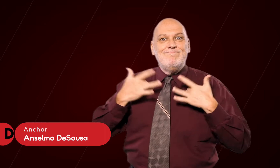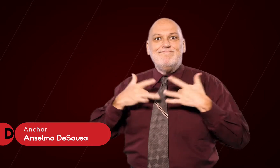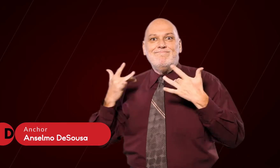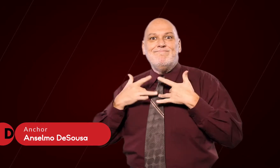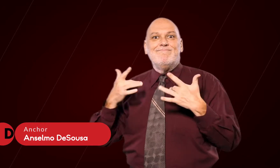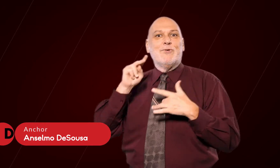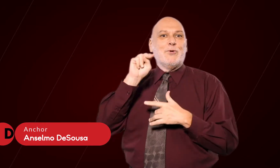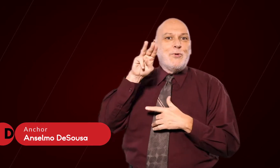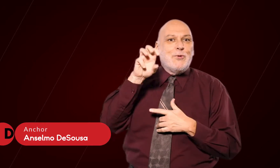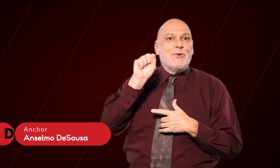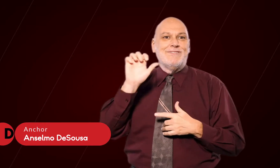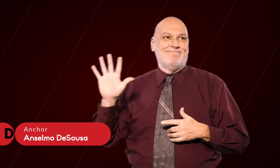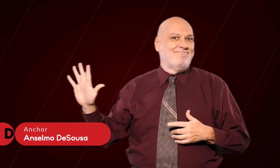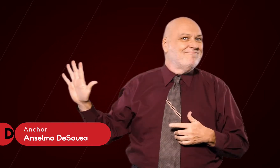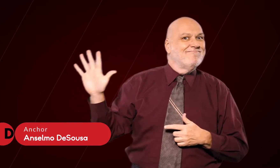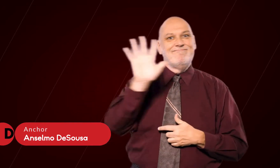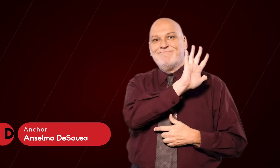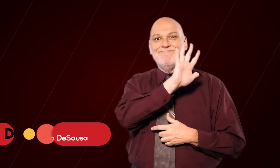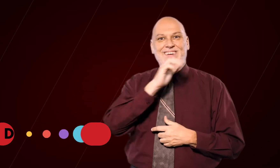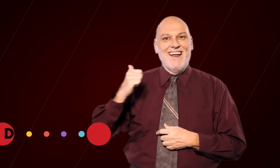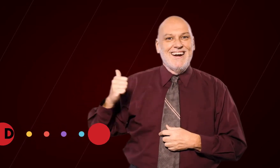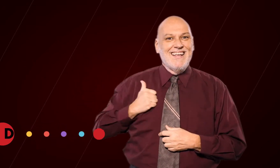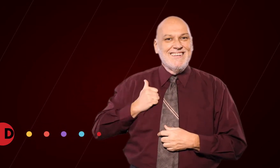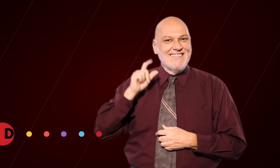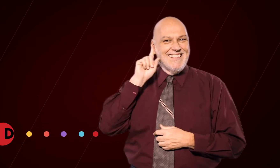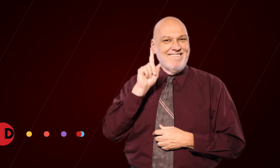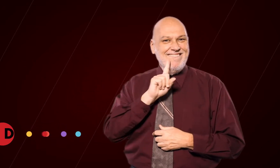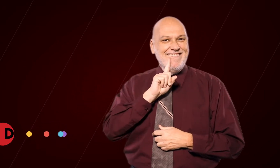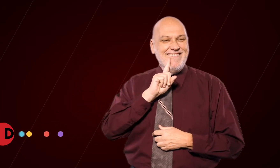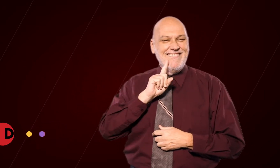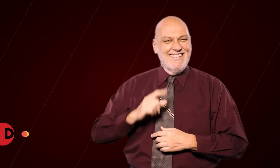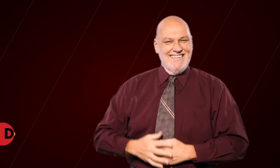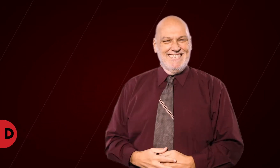at intervals for Deaf Canadians!